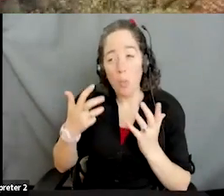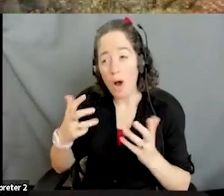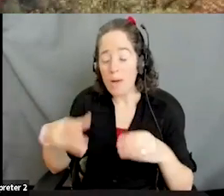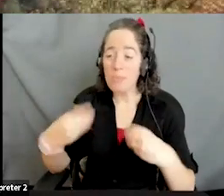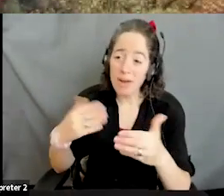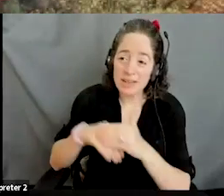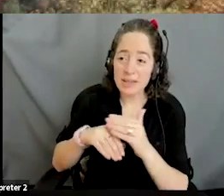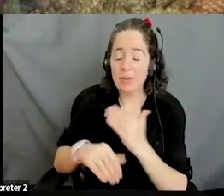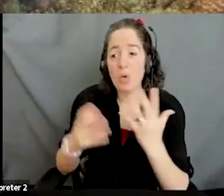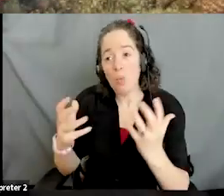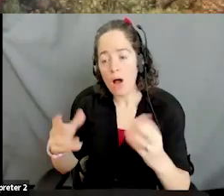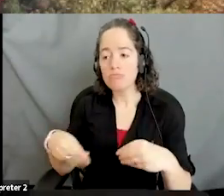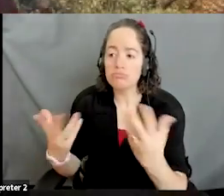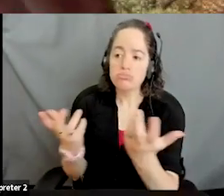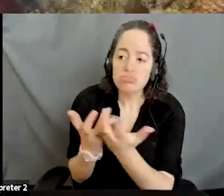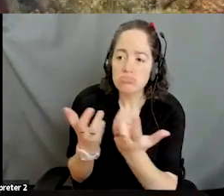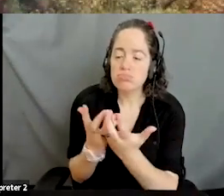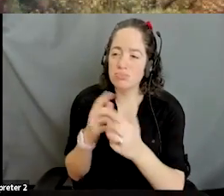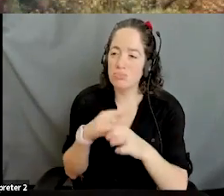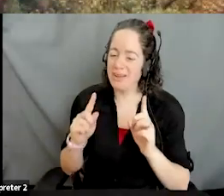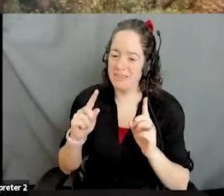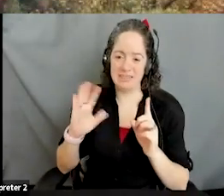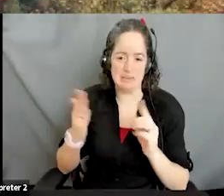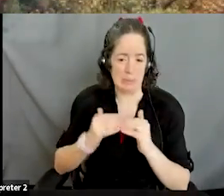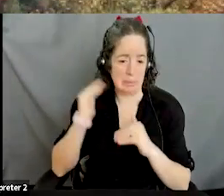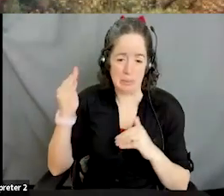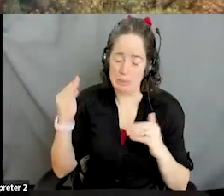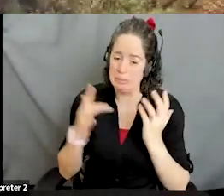As my awareness started to grow, as our awareness started to grow,